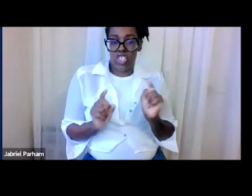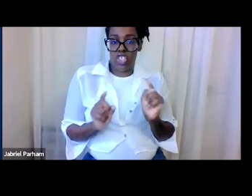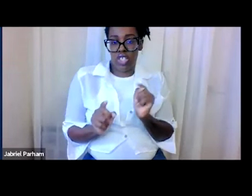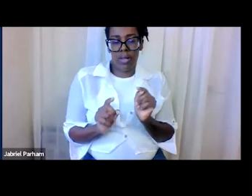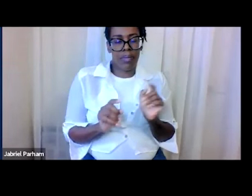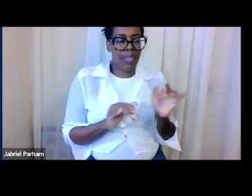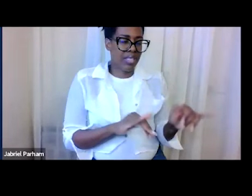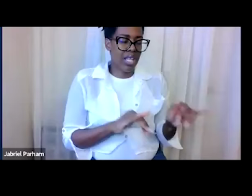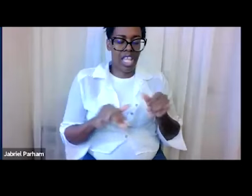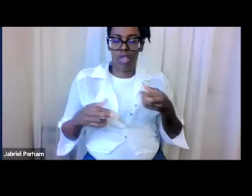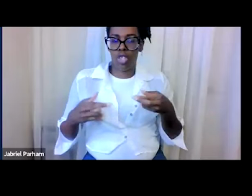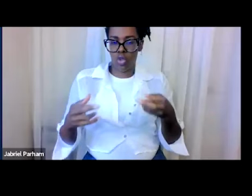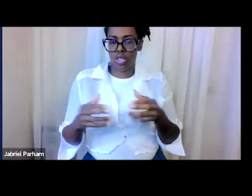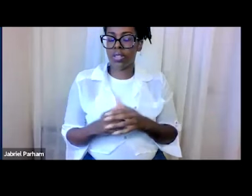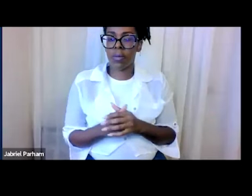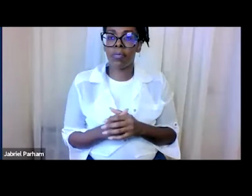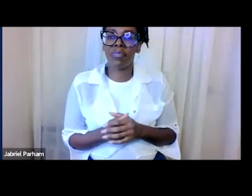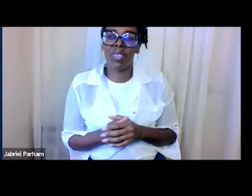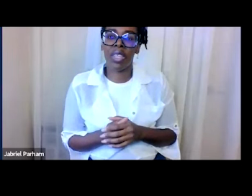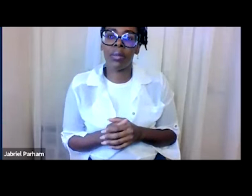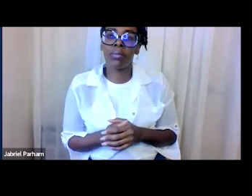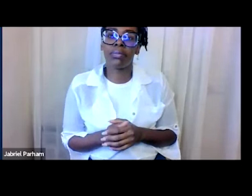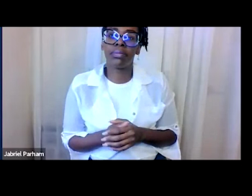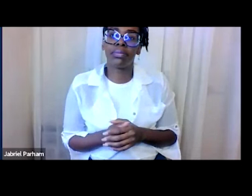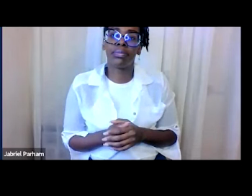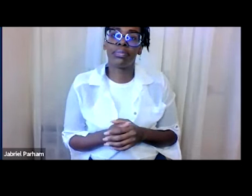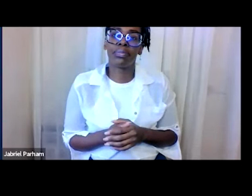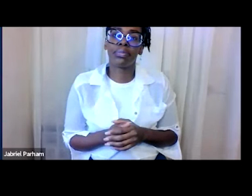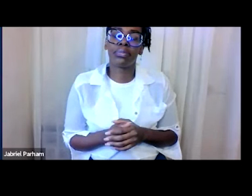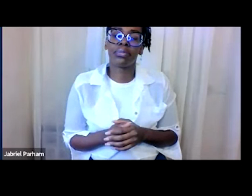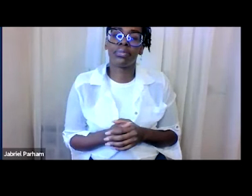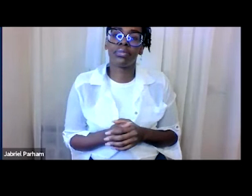so it won't be as long in the second CST that we're covering or clinical support tool I'm covering today.